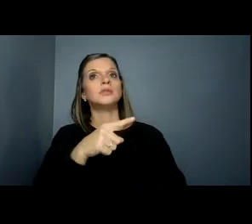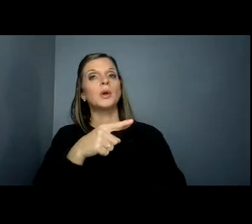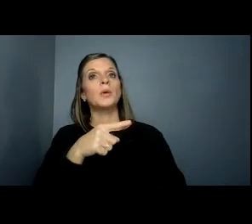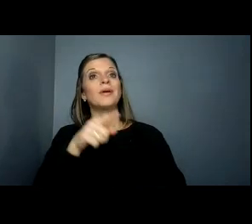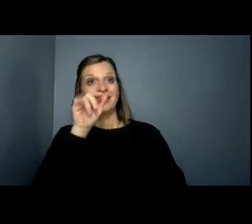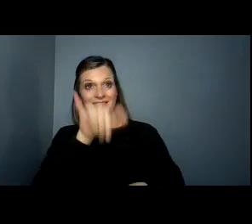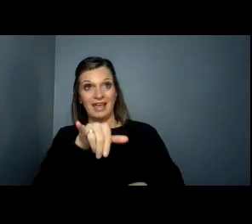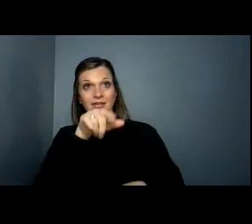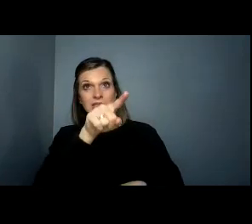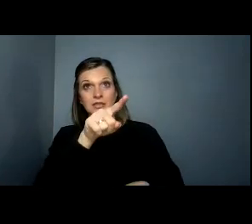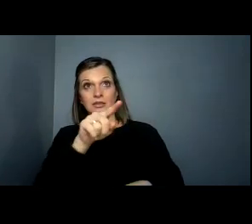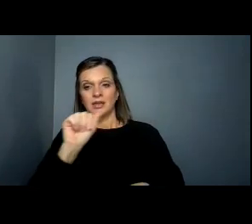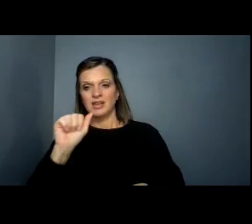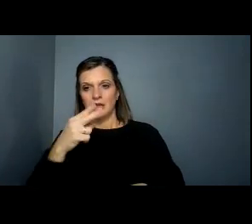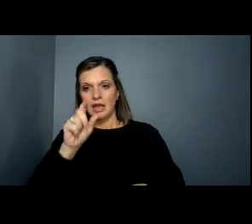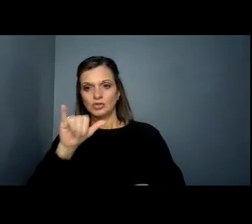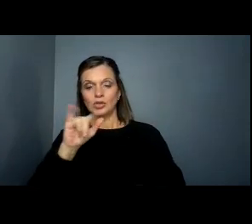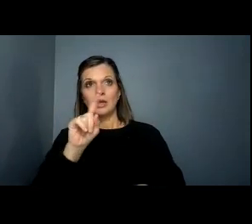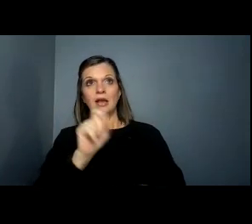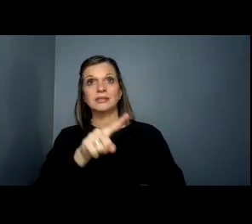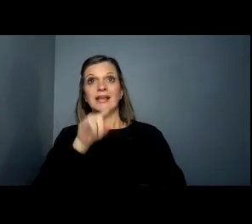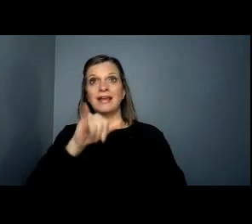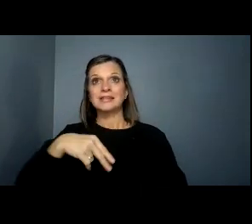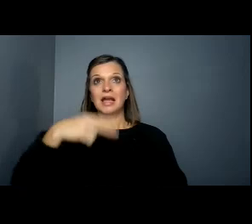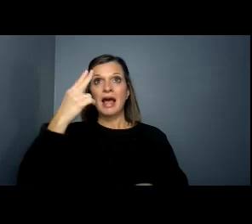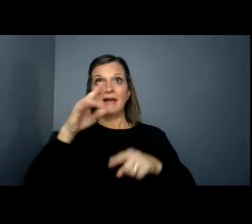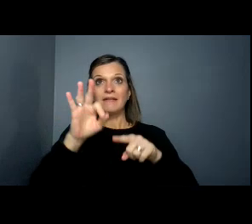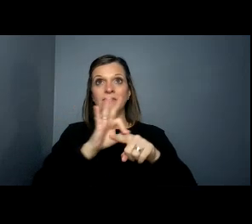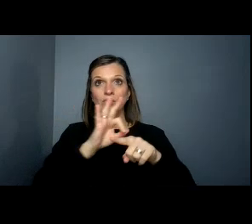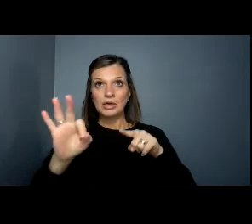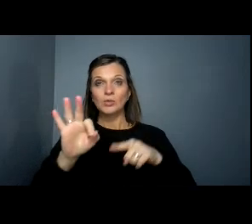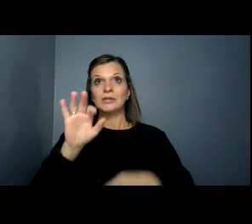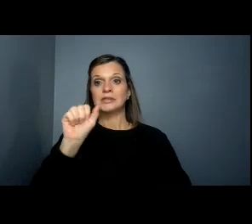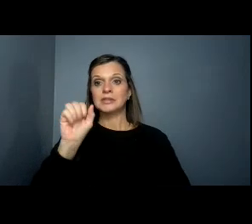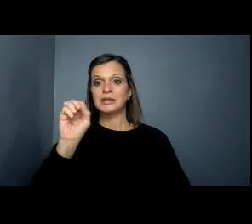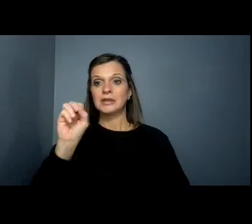It's a moderate, high frequency centre near Hall. Low frequency hearing within normal limits.